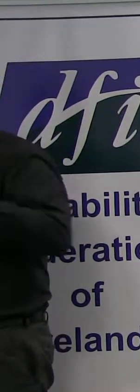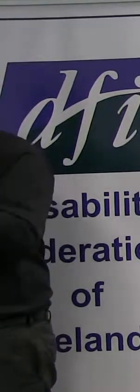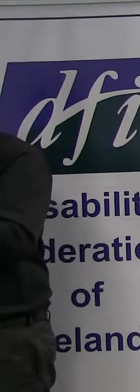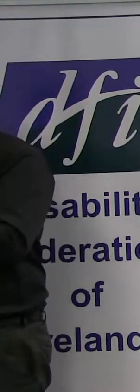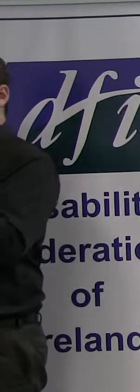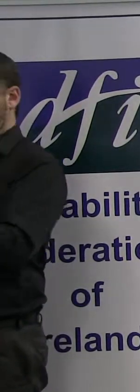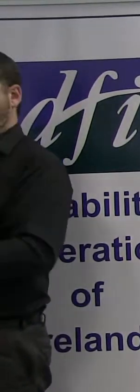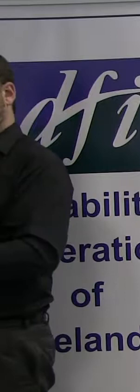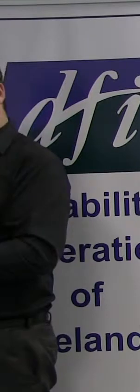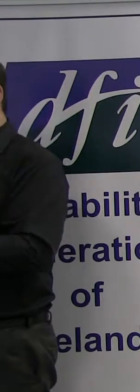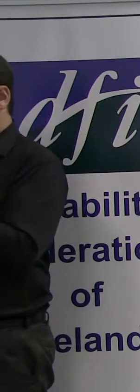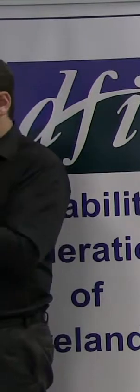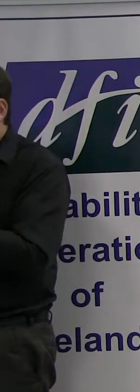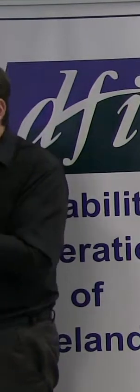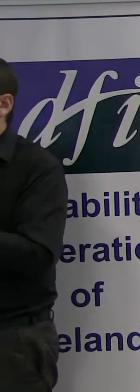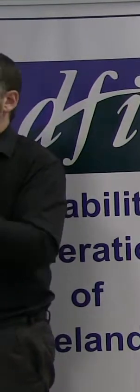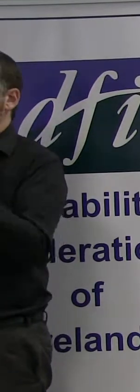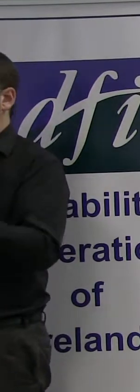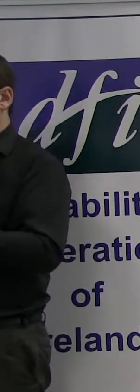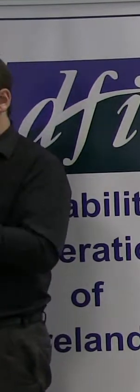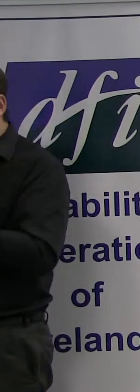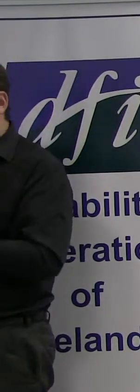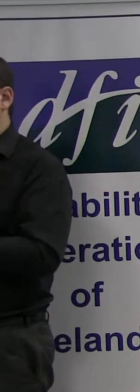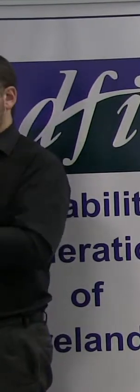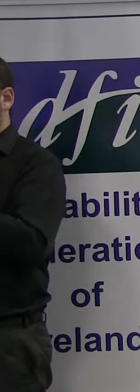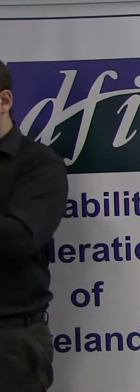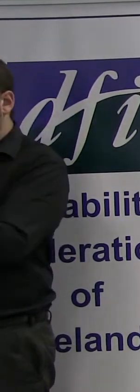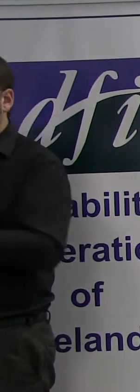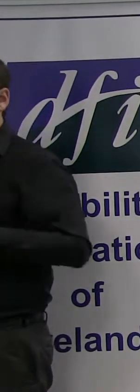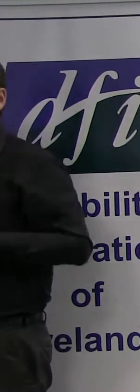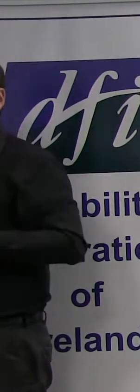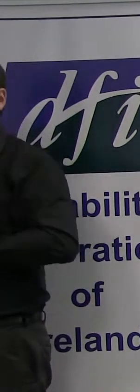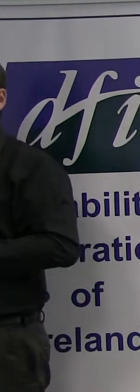their money or give their good will or support and that it's not going to be